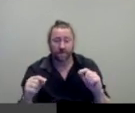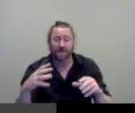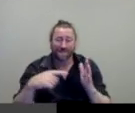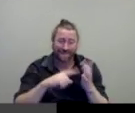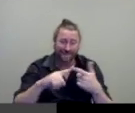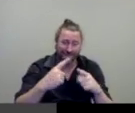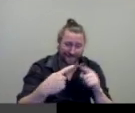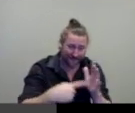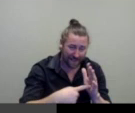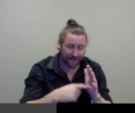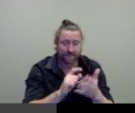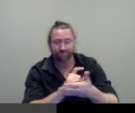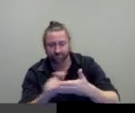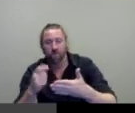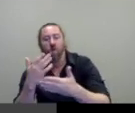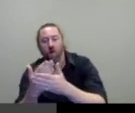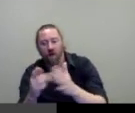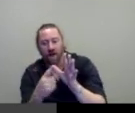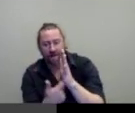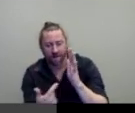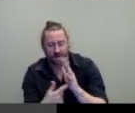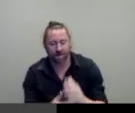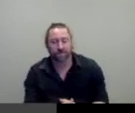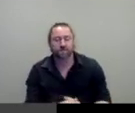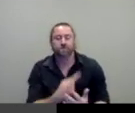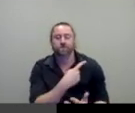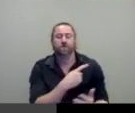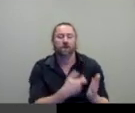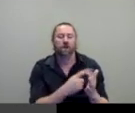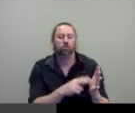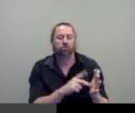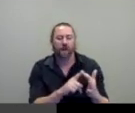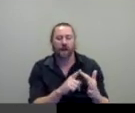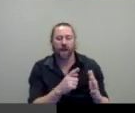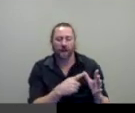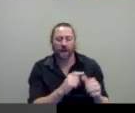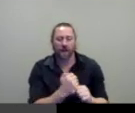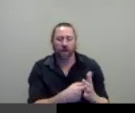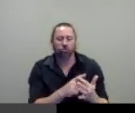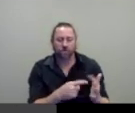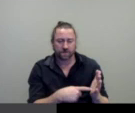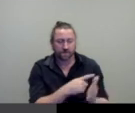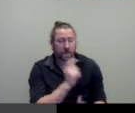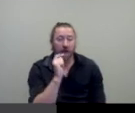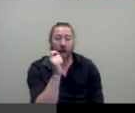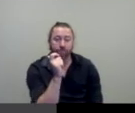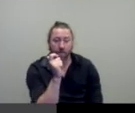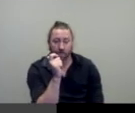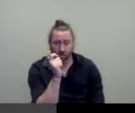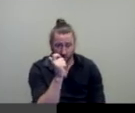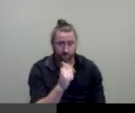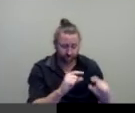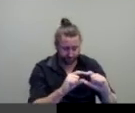the surrealist Rene Magritte paired his painting of a smoking pipe with the cursive text session